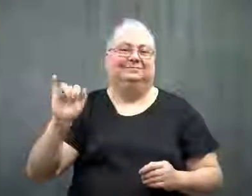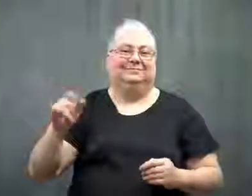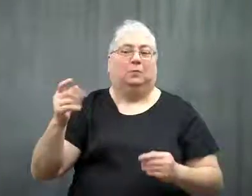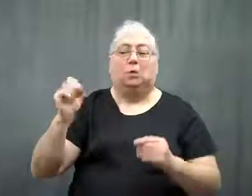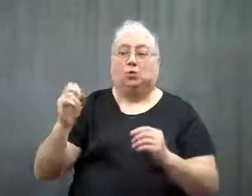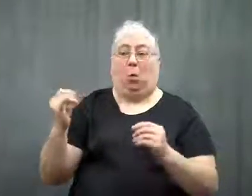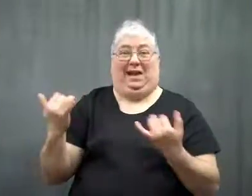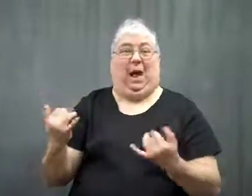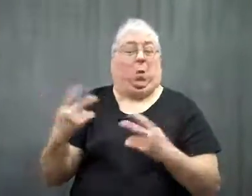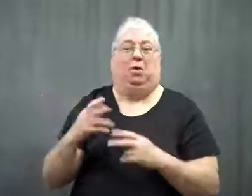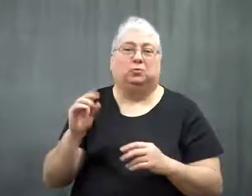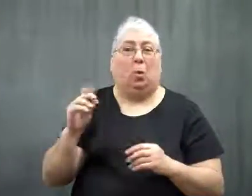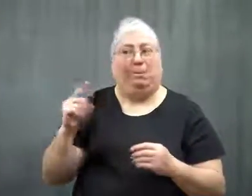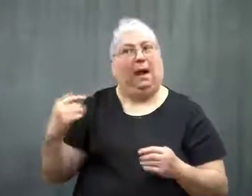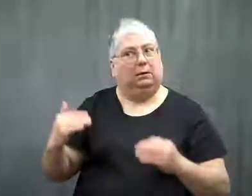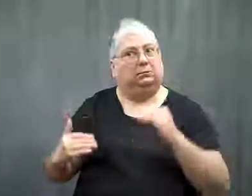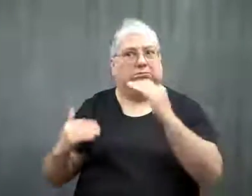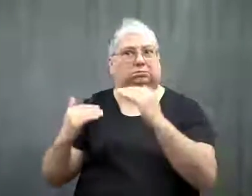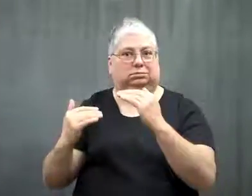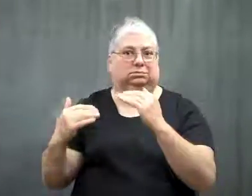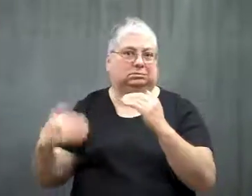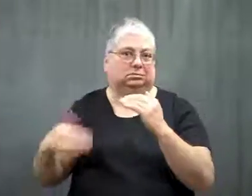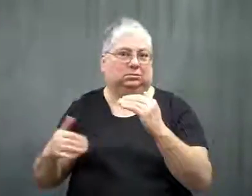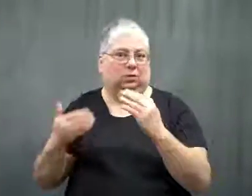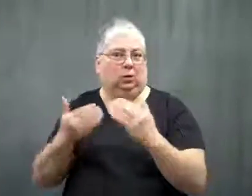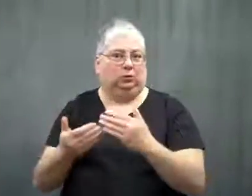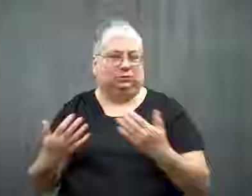The recent tornado wasn't the worst, but it came close.